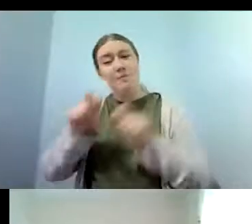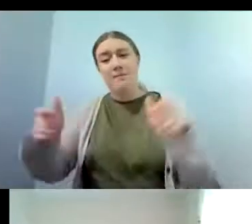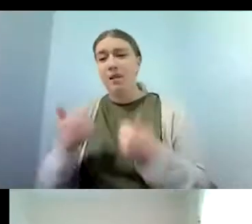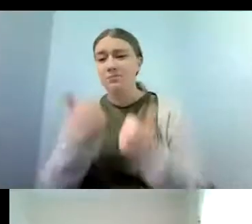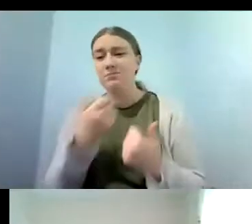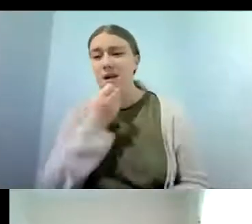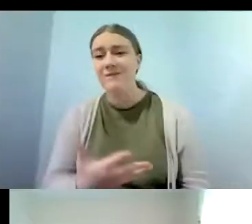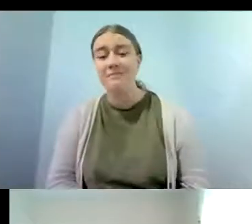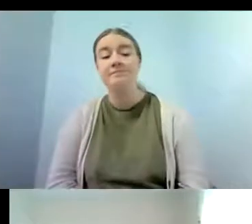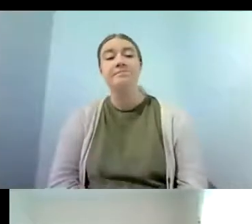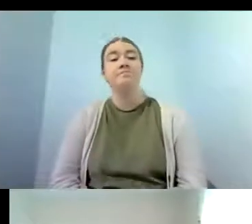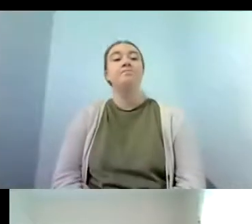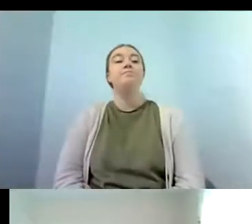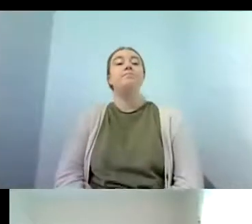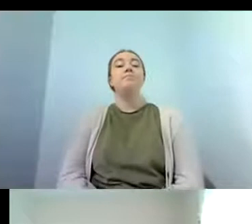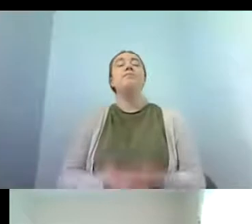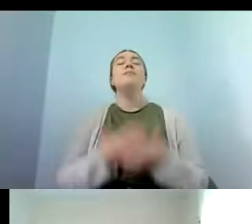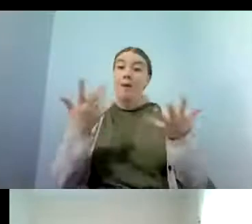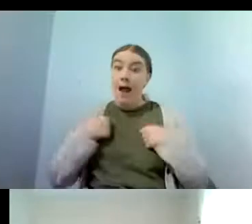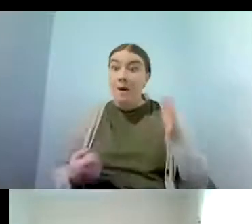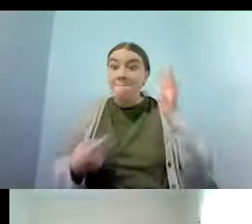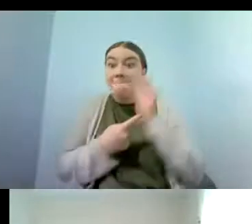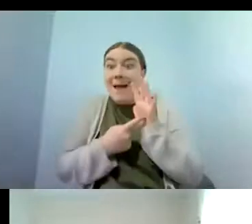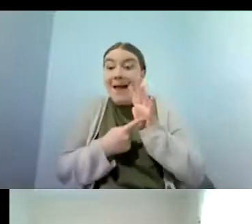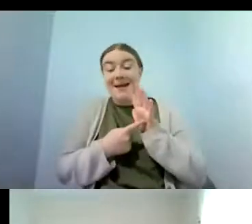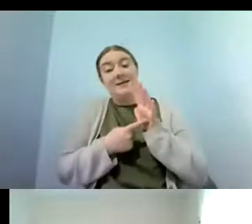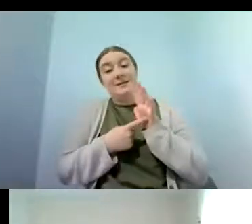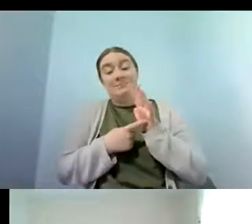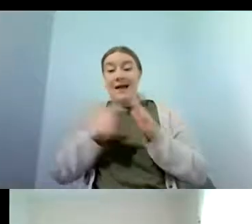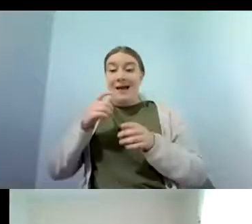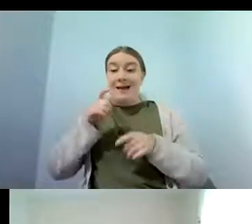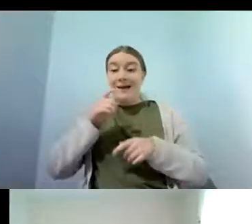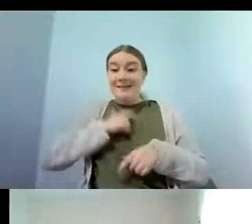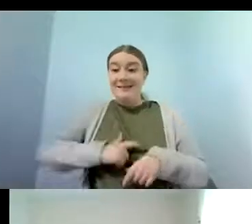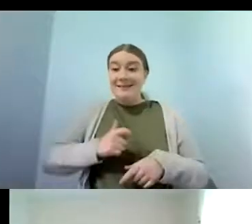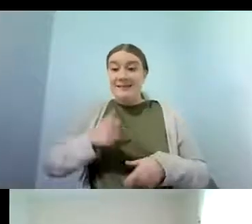as i said the main form of uh citizen science that we focus on is fish counting